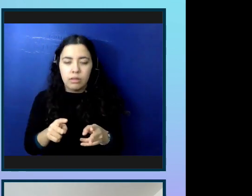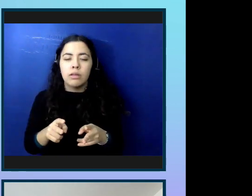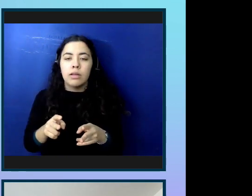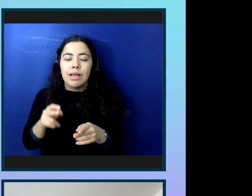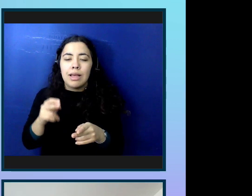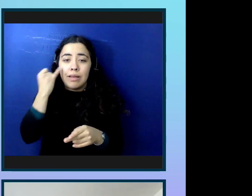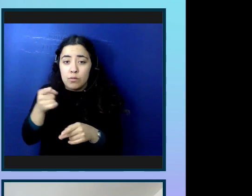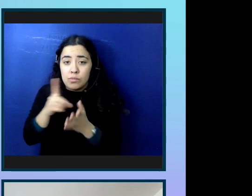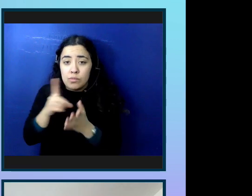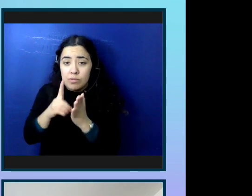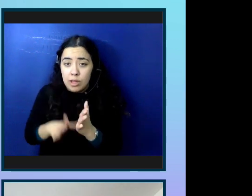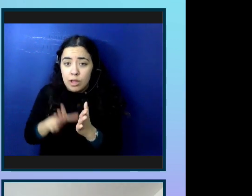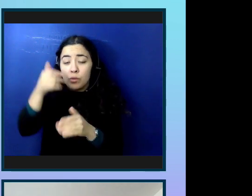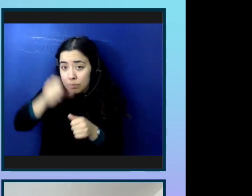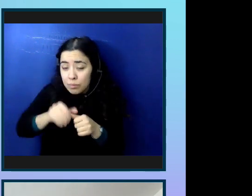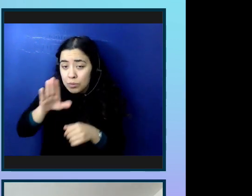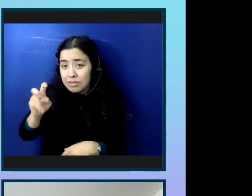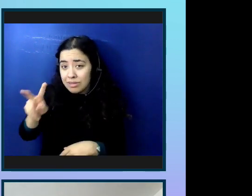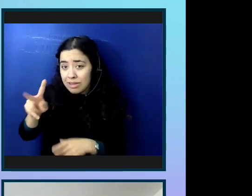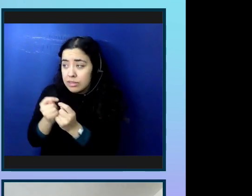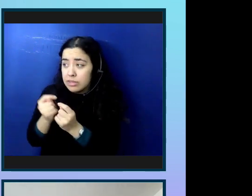we should have cut, copy, paste as options at all times.